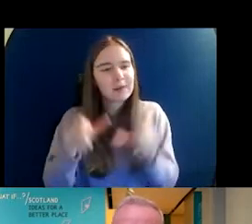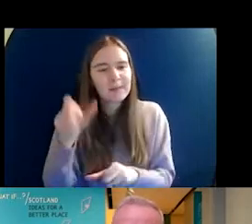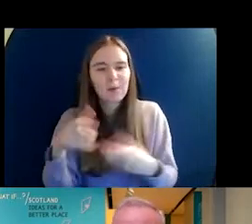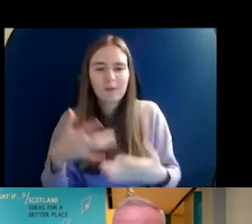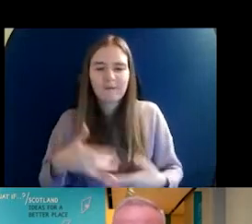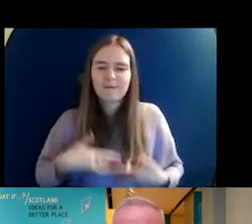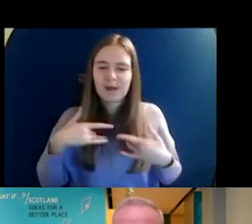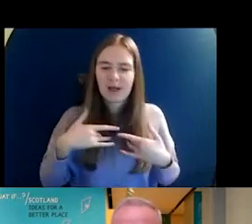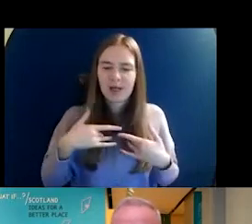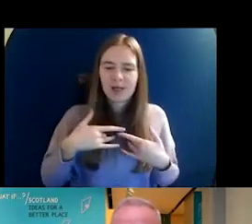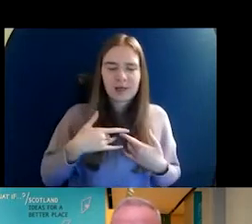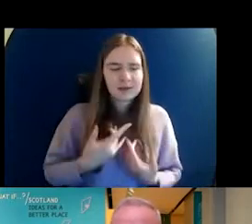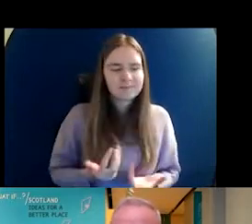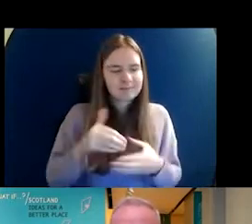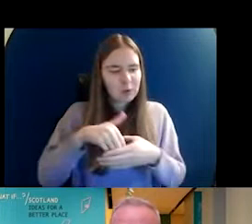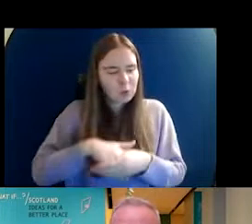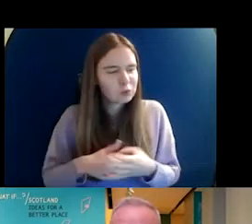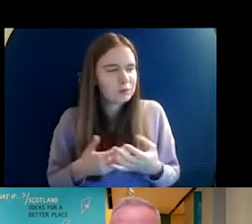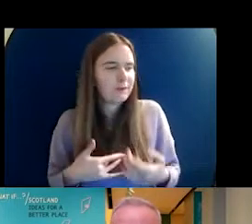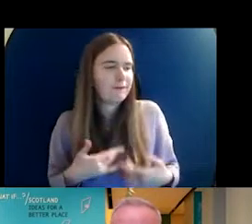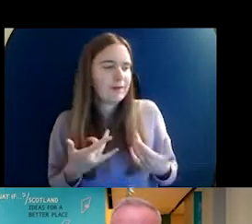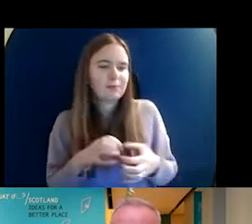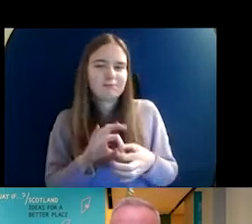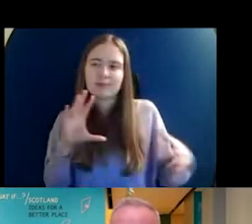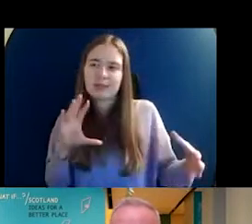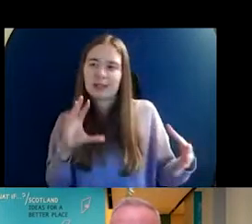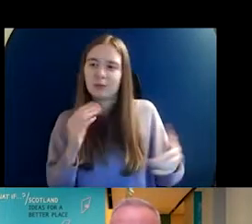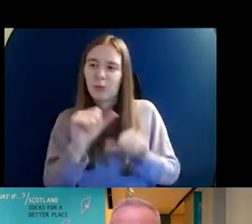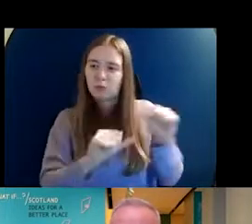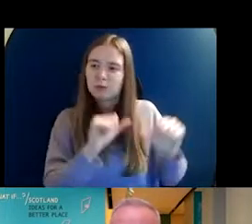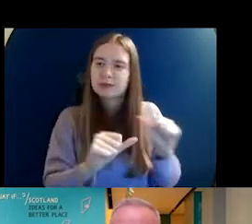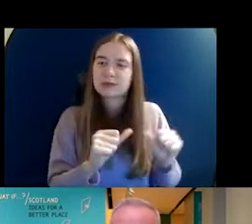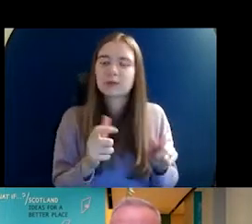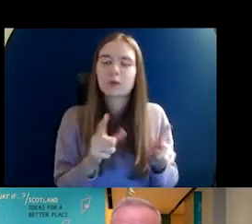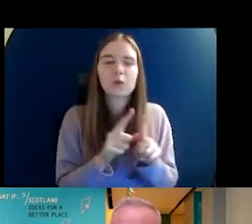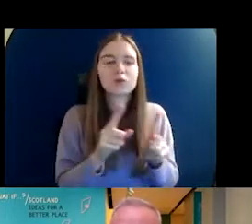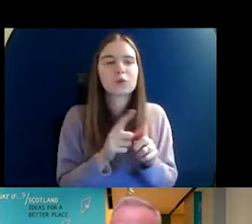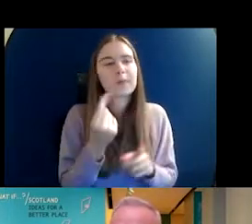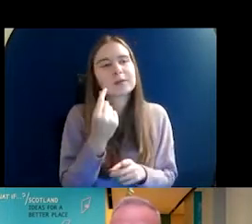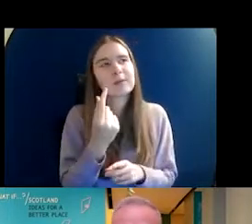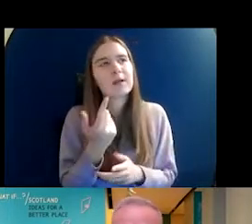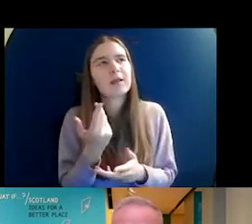have felt disenfranchised from that process, and also perhaps lacking a sense of belonging.